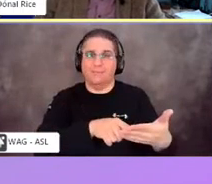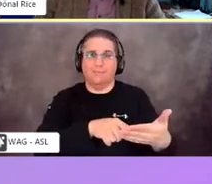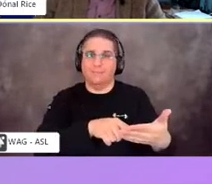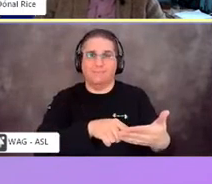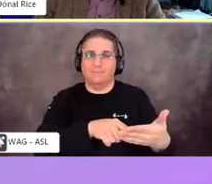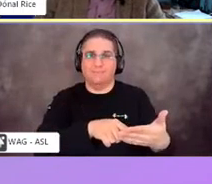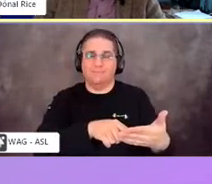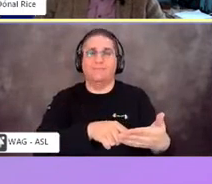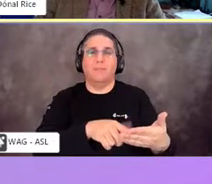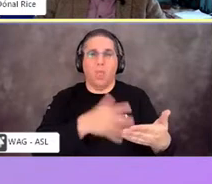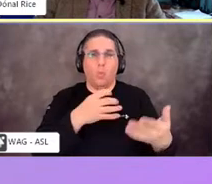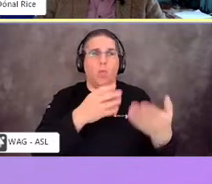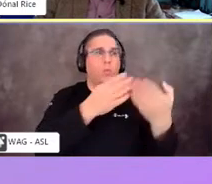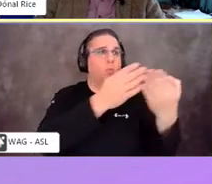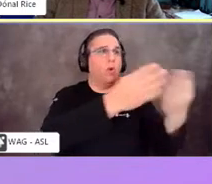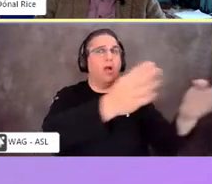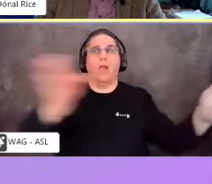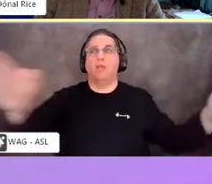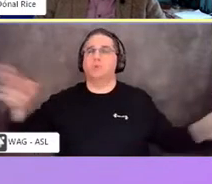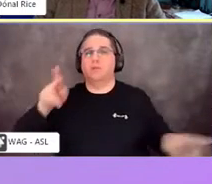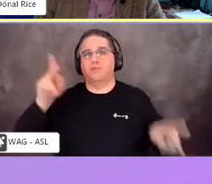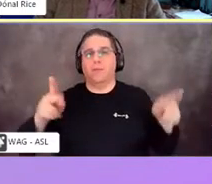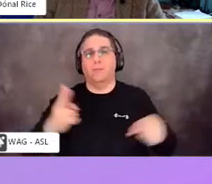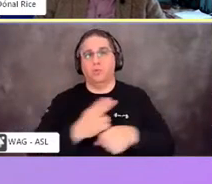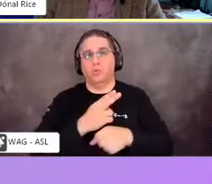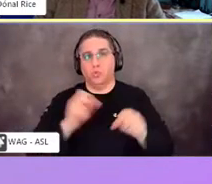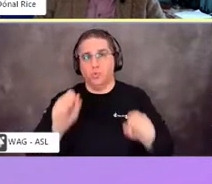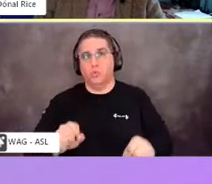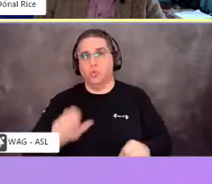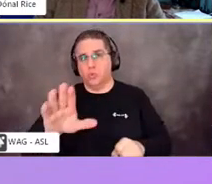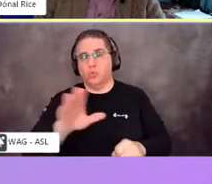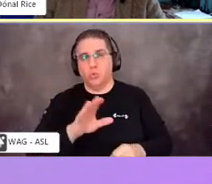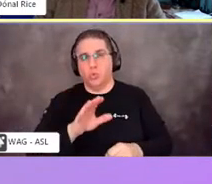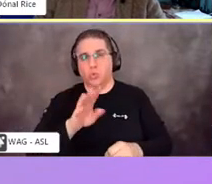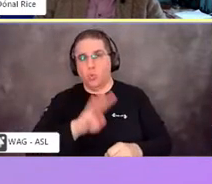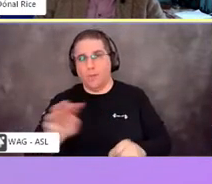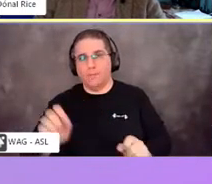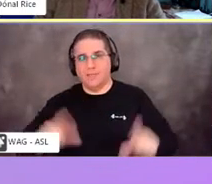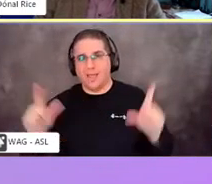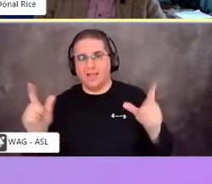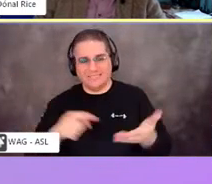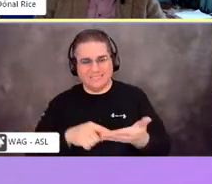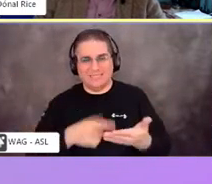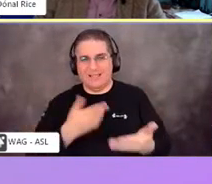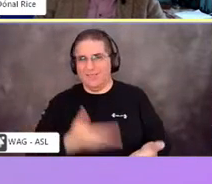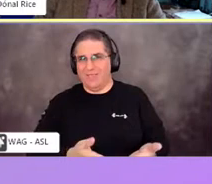directly monitor things like the use of plain english, the provision of sign language or the wider issue of universal